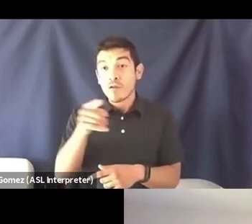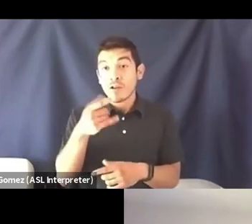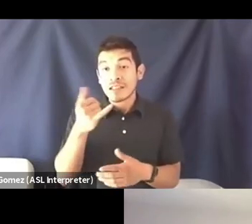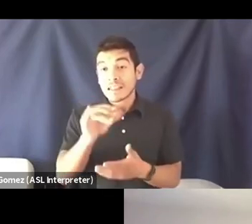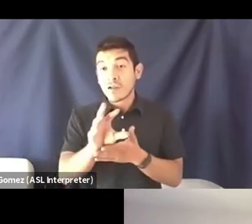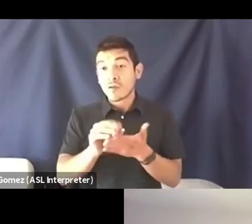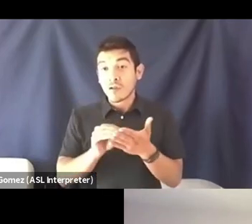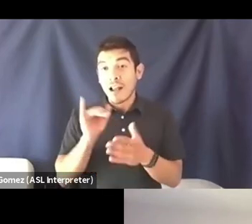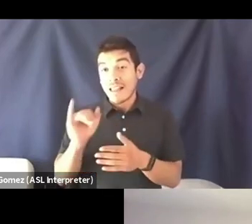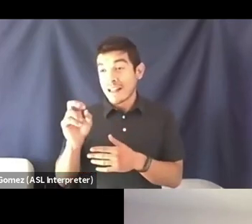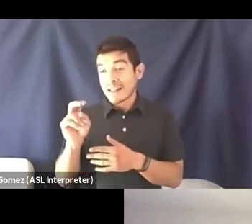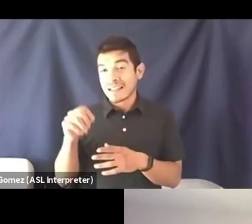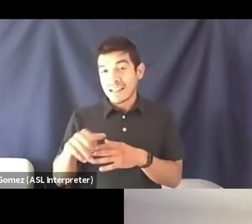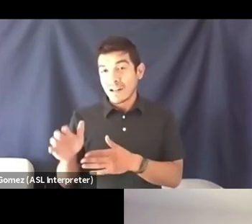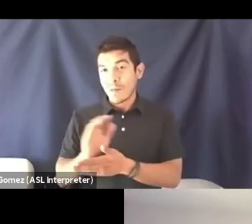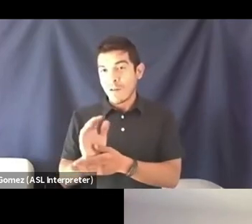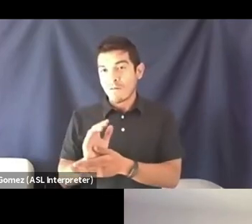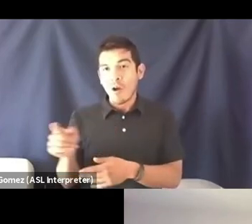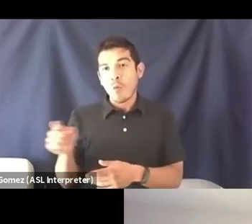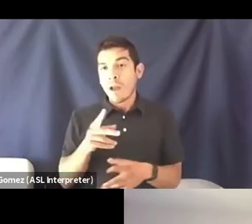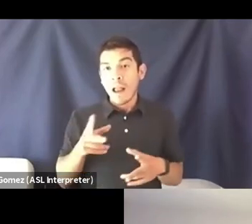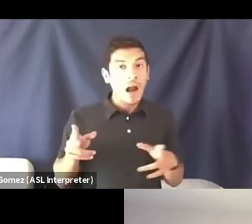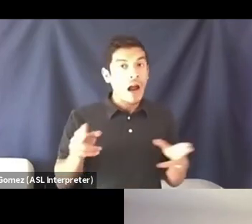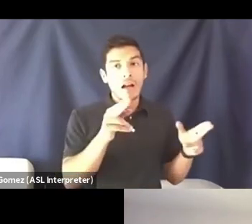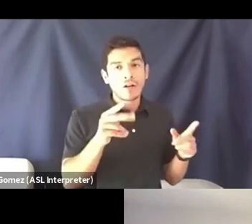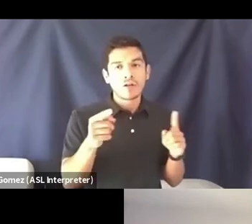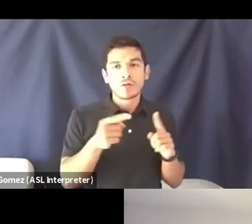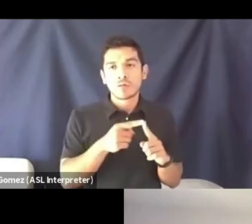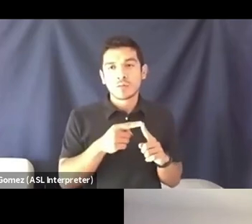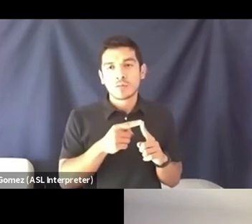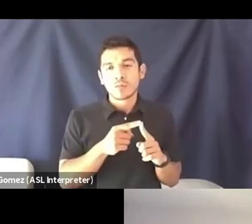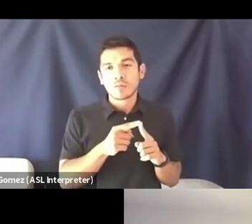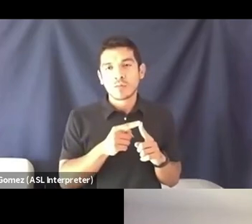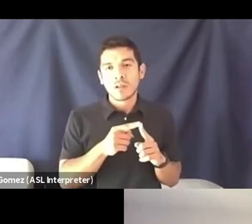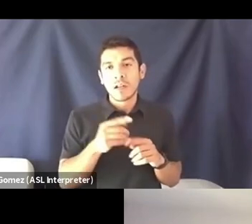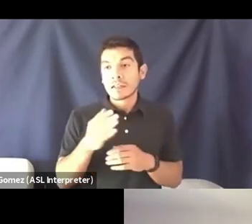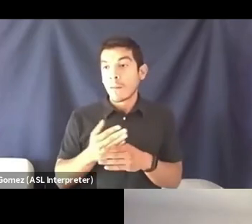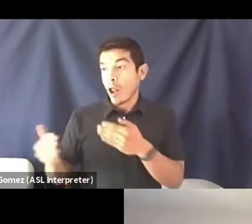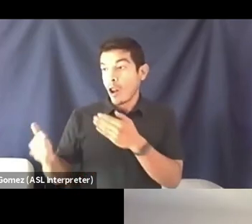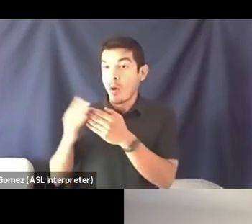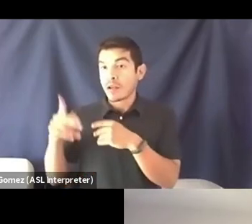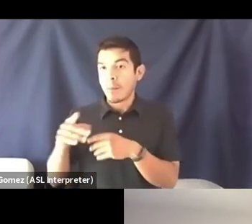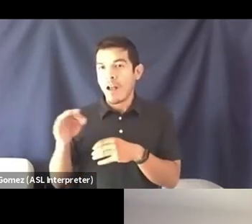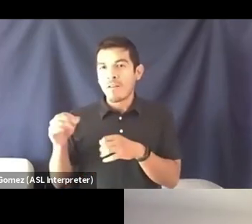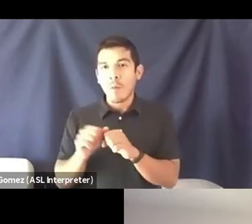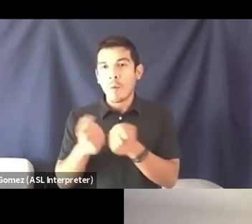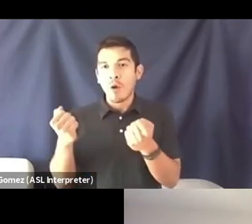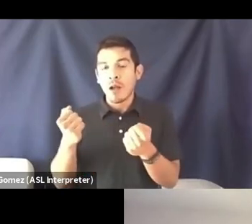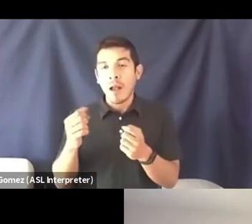that scene in the film, we cut away to some close ups of like broken bowls, things like that.